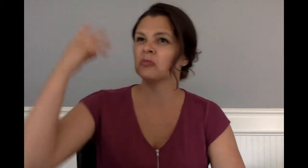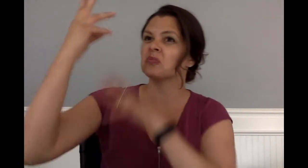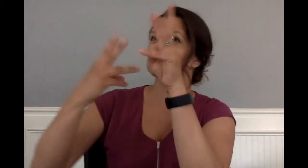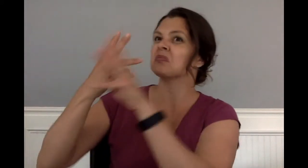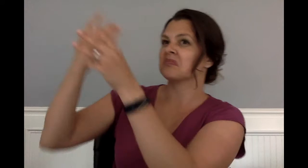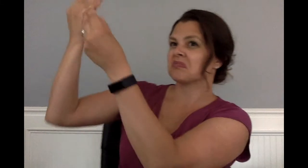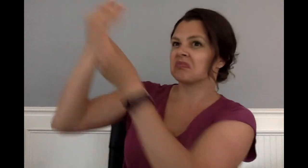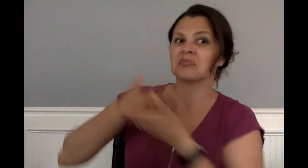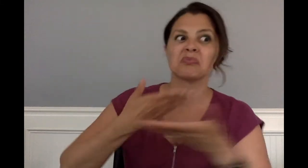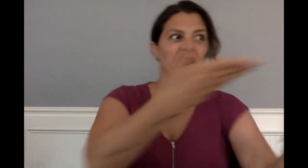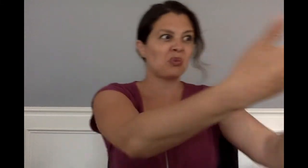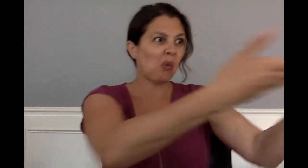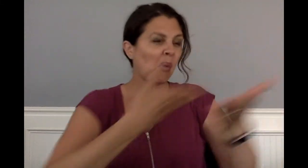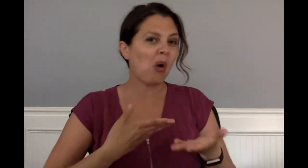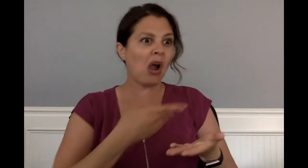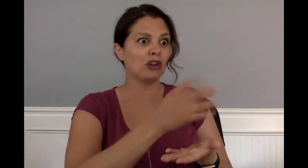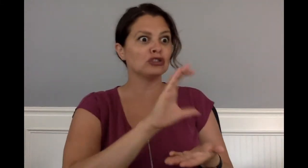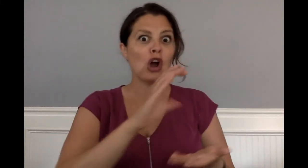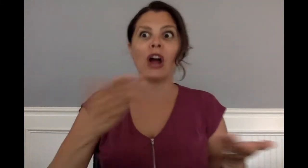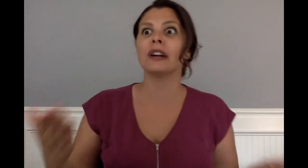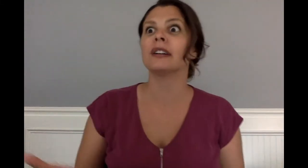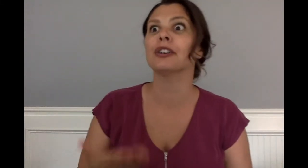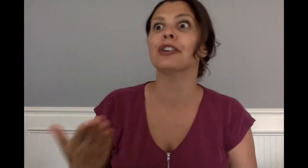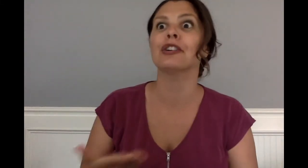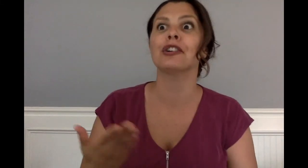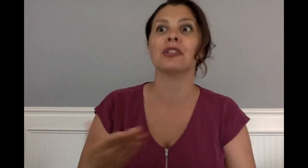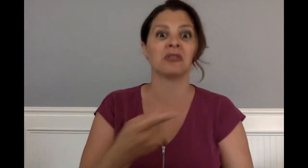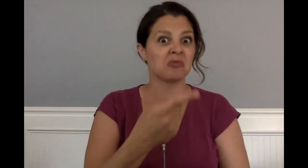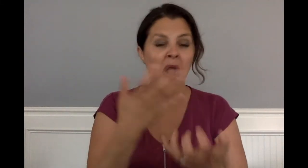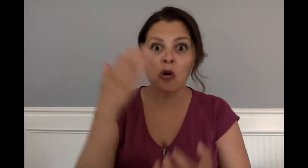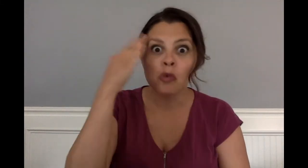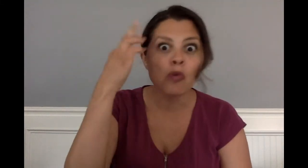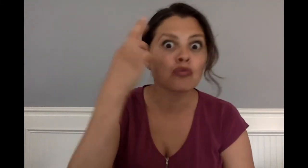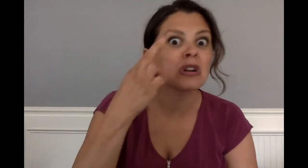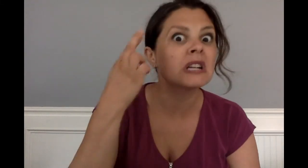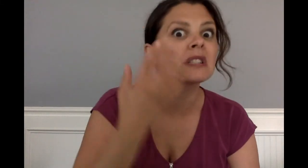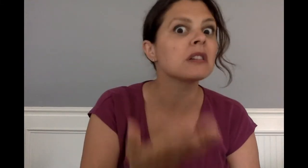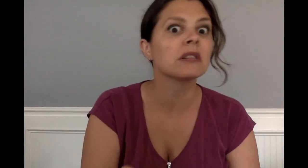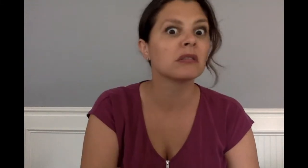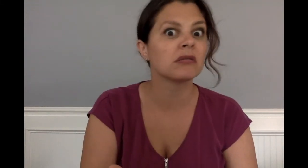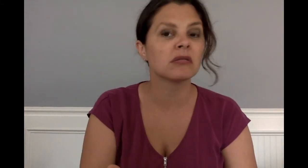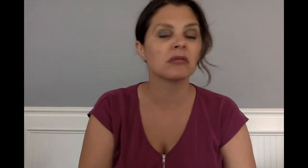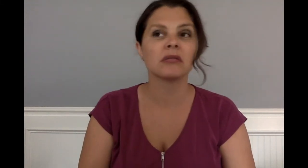“The universe brought you here for a reason, Charlie. Don’t you want to know what that reason is?”